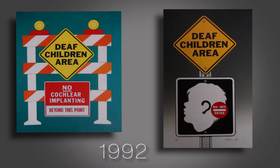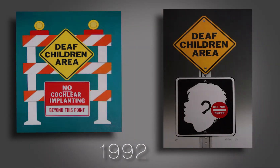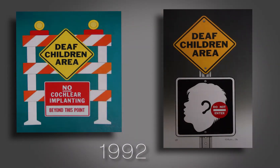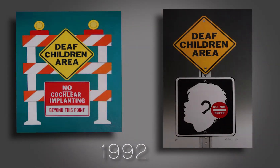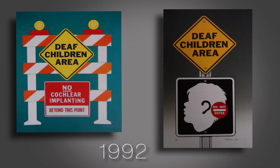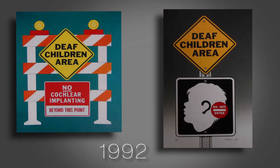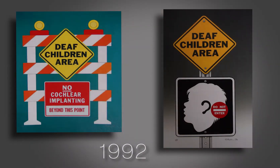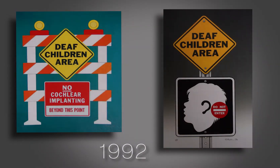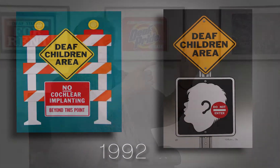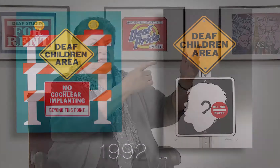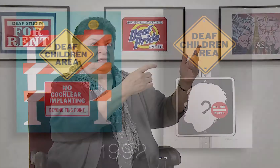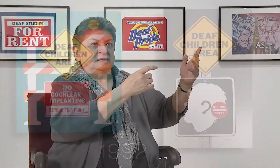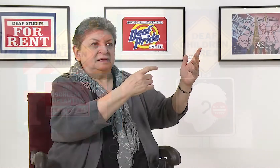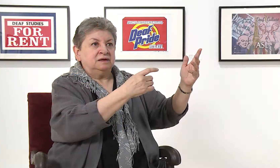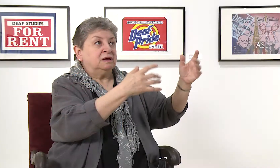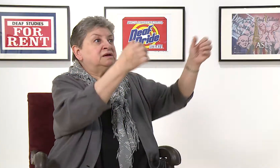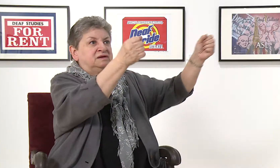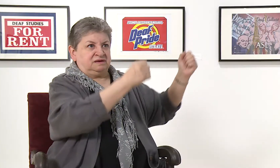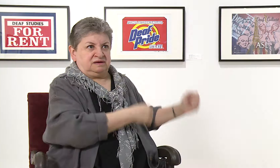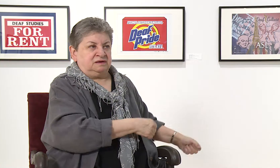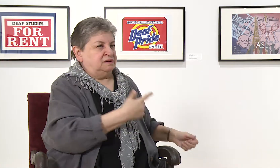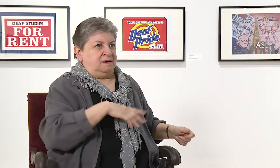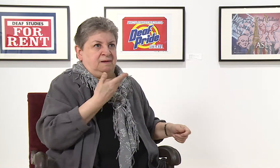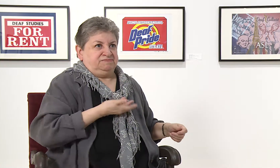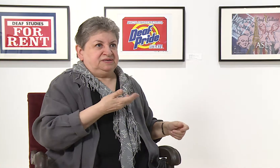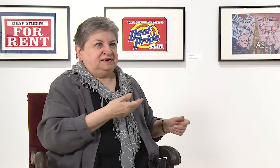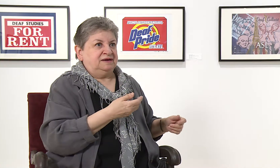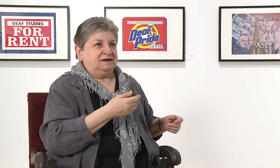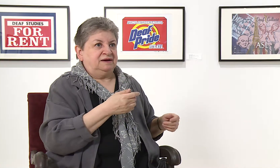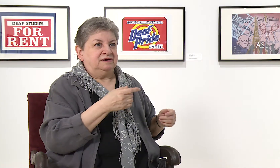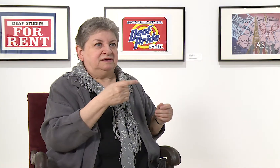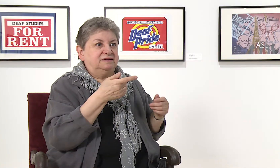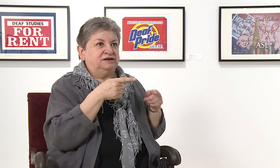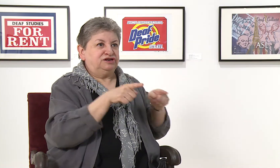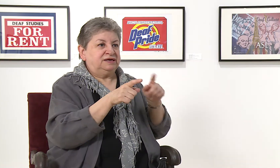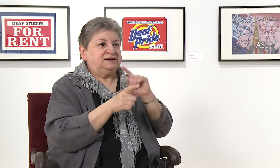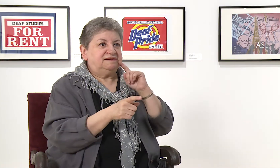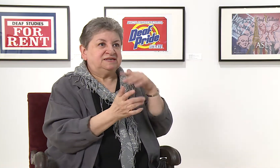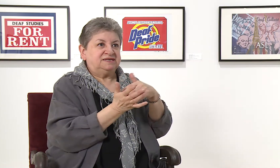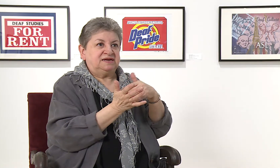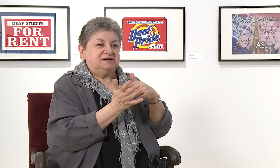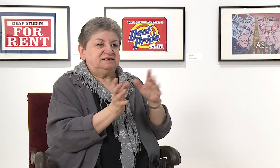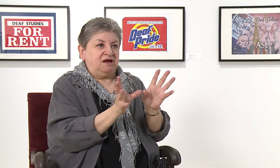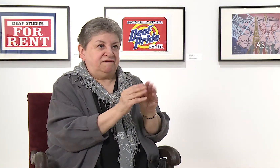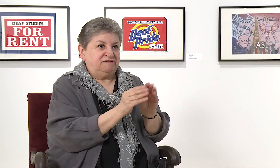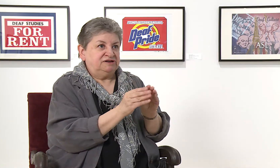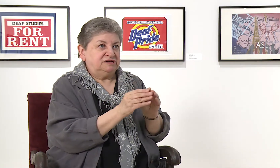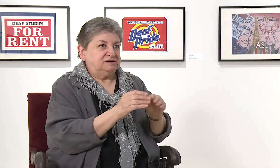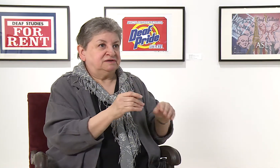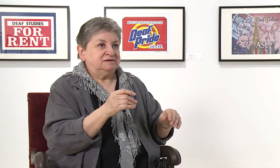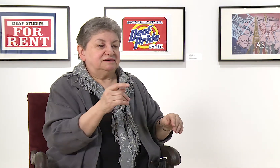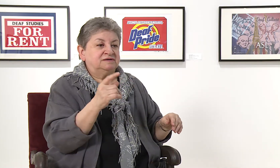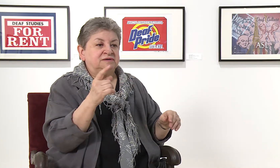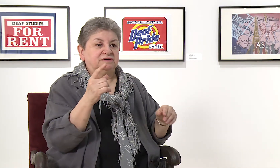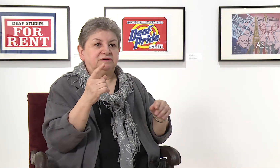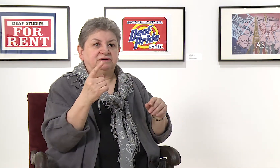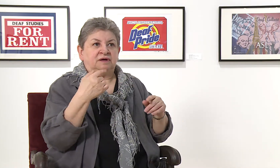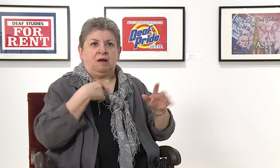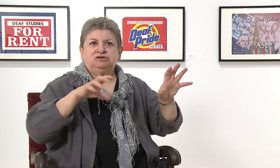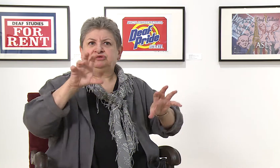to see what was going on. They had removed those two pieces from the wall because they were upset.